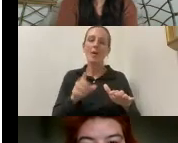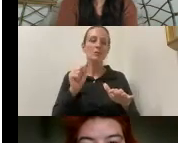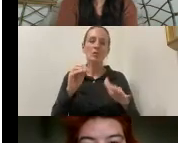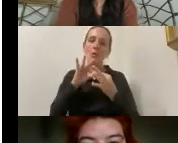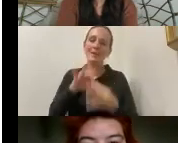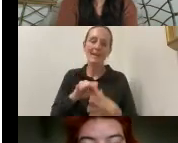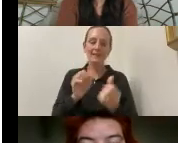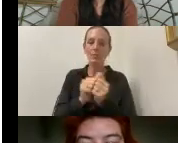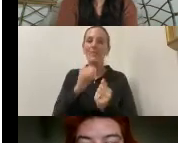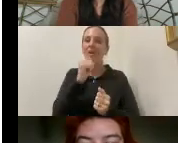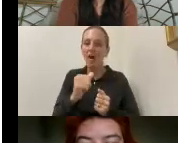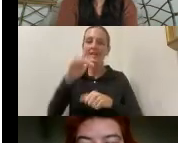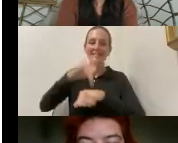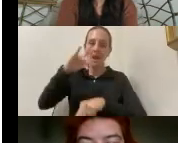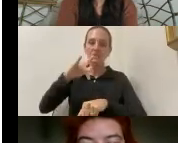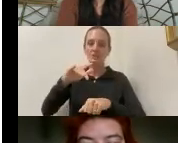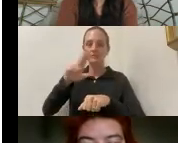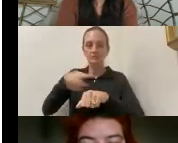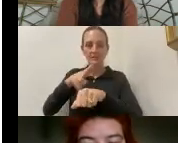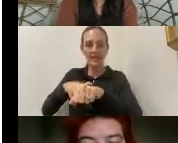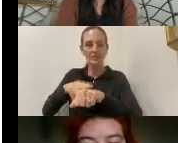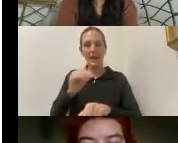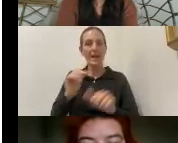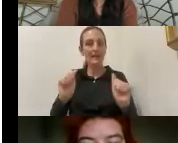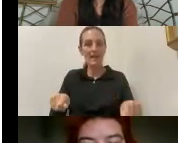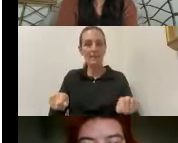these things and it can be very scary.